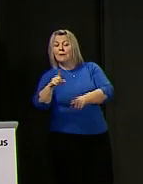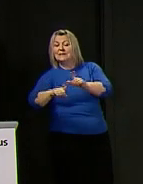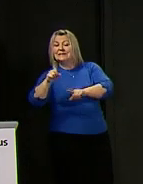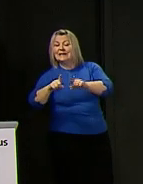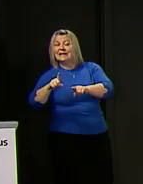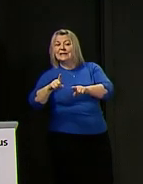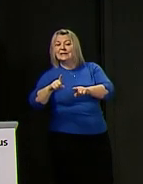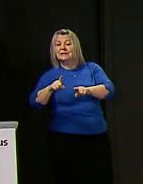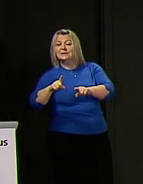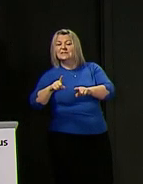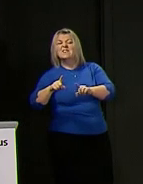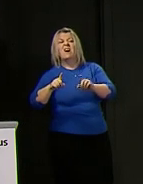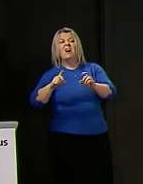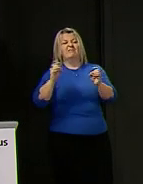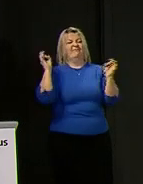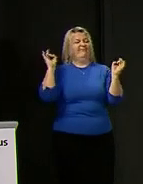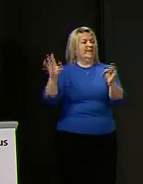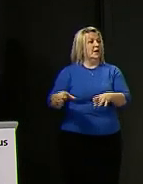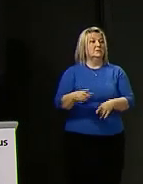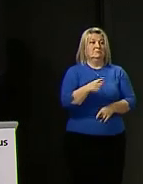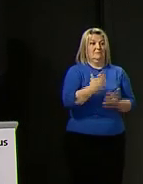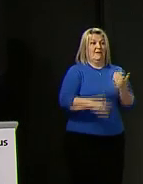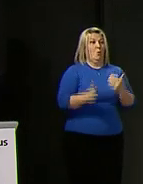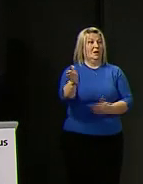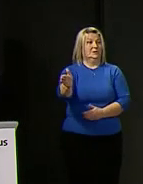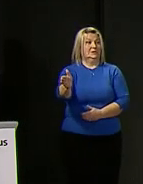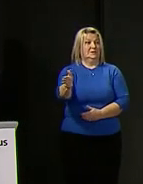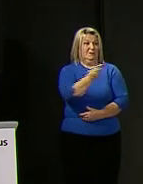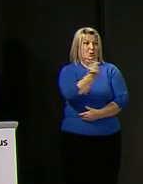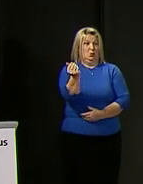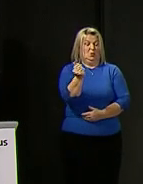year and also and I wanted to ask if you had attended